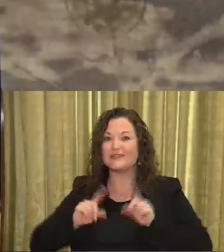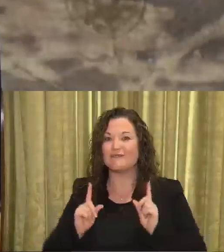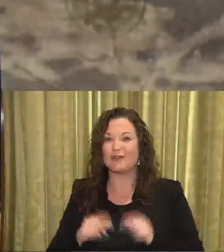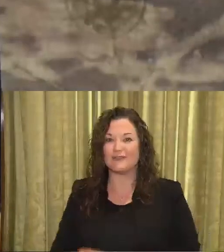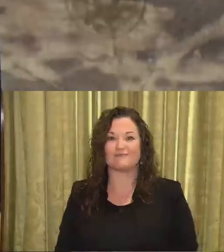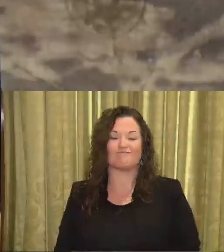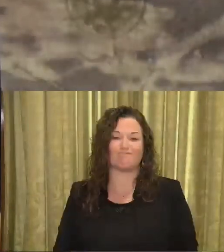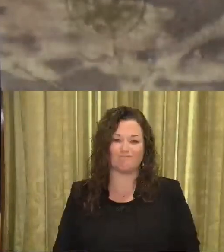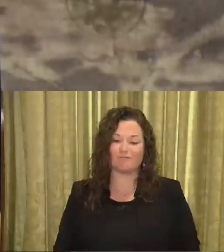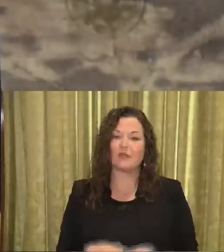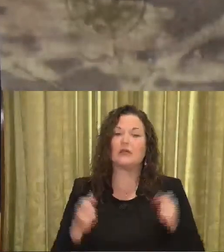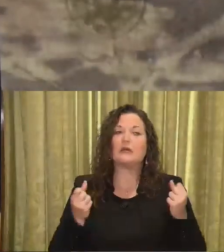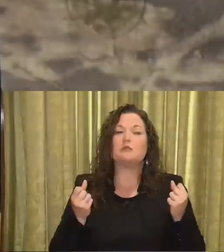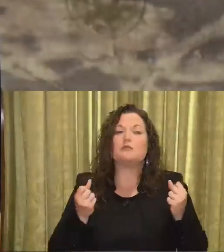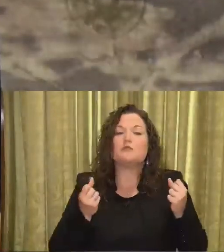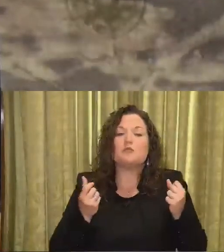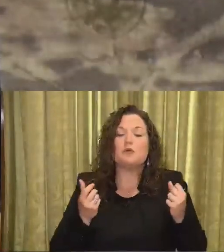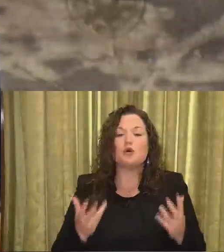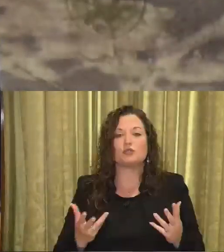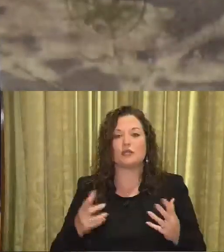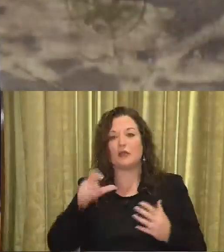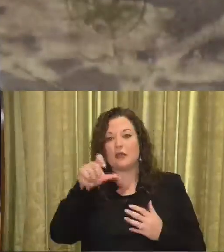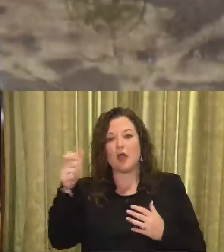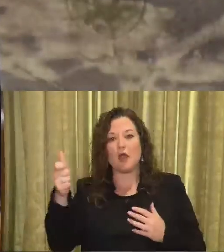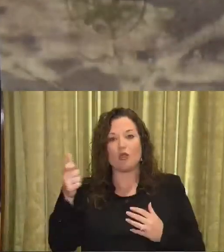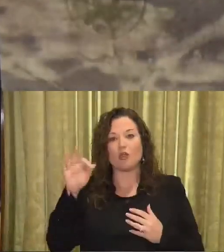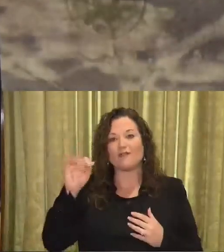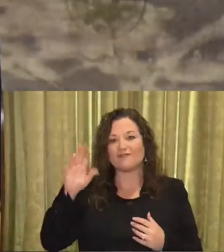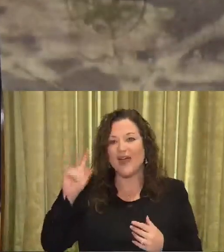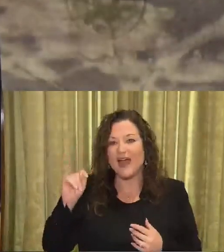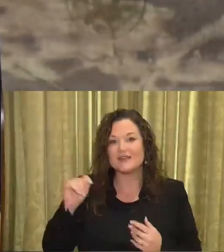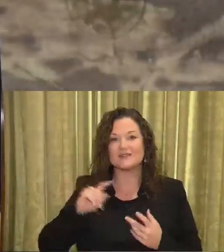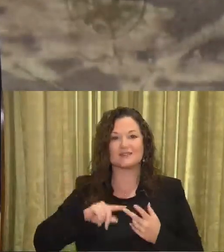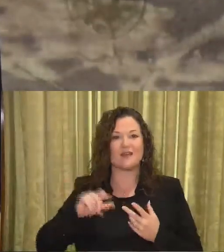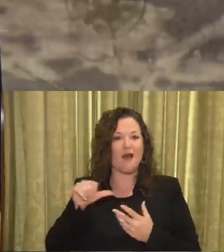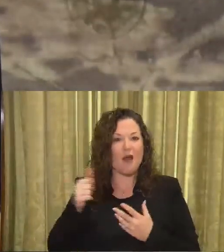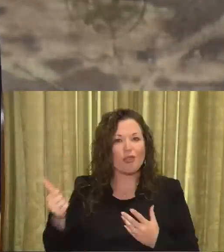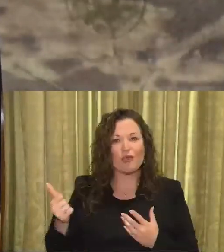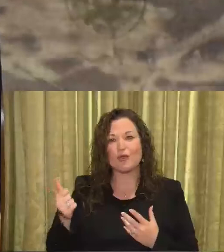of other facts that are out there, or myths that are out there and you know,